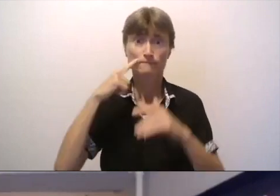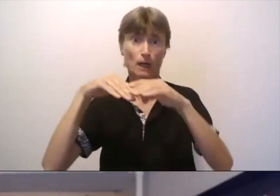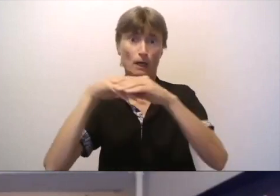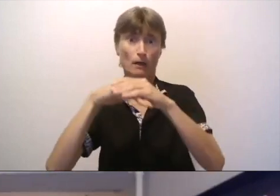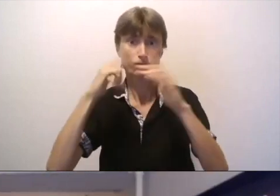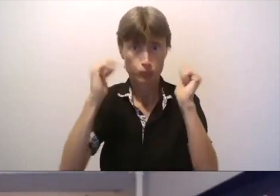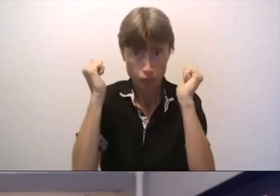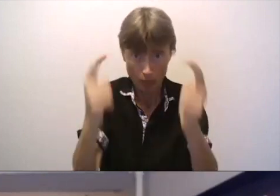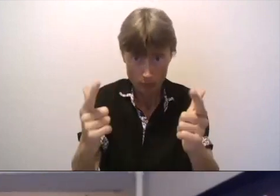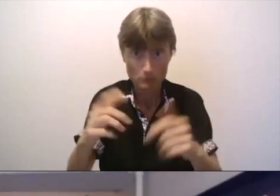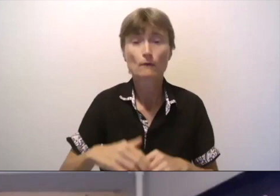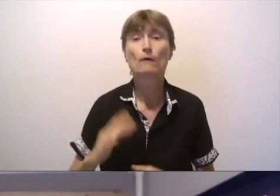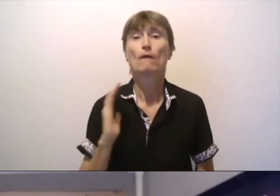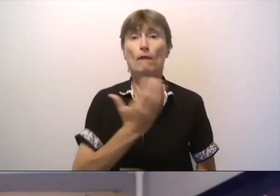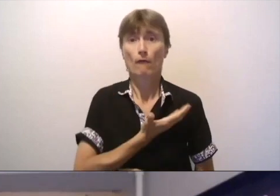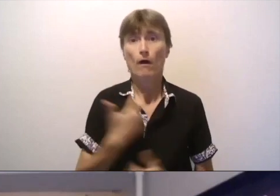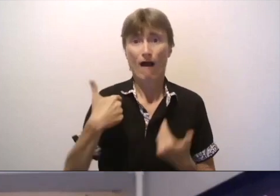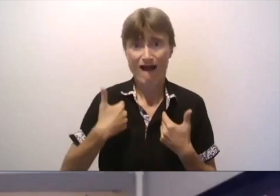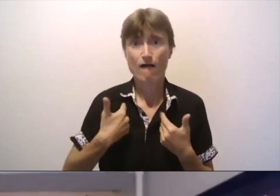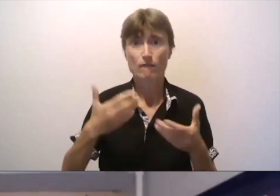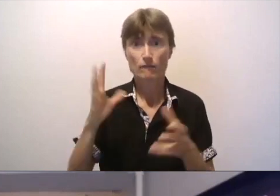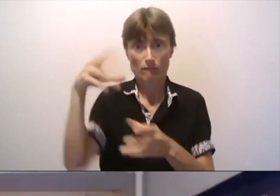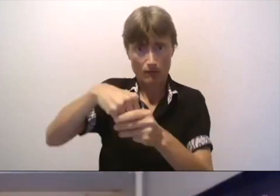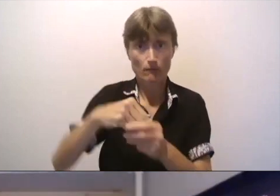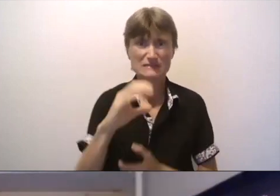through american sign language and closed captioning